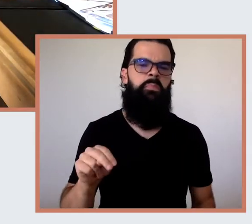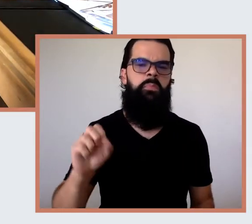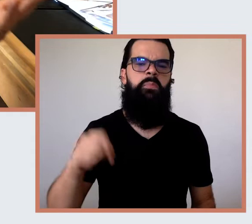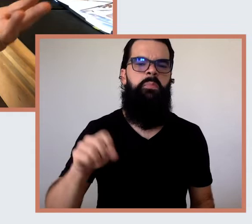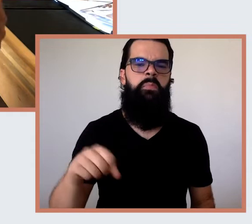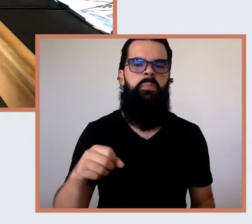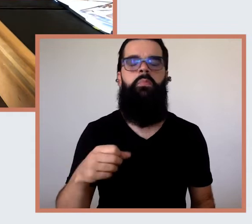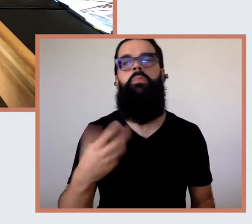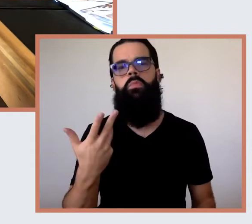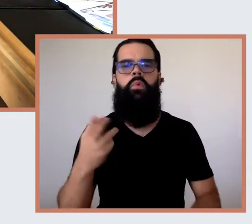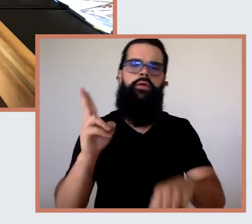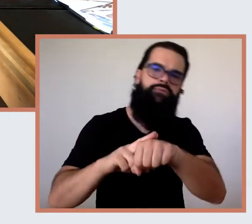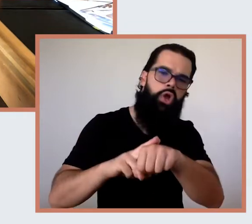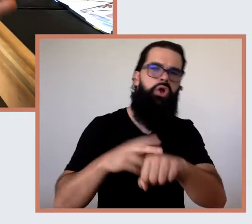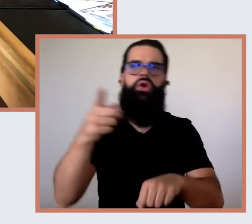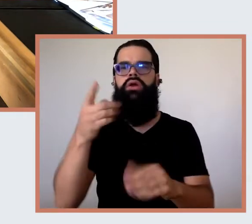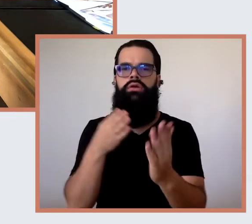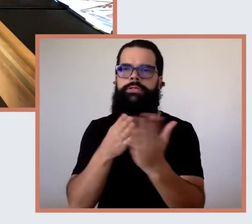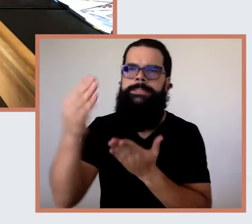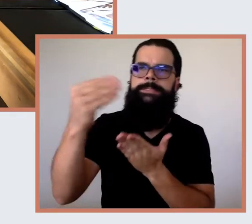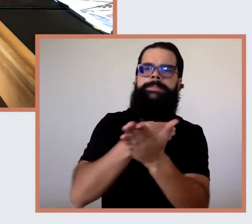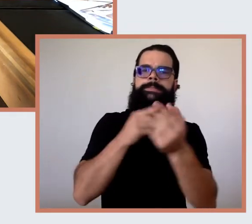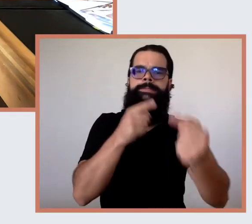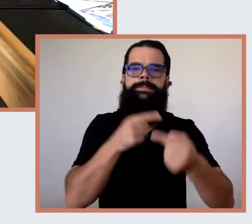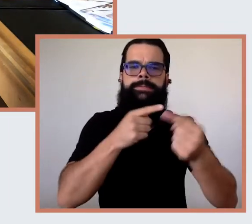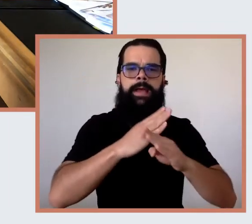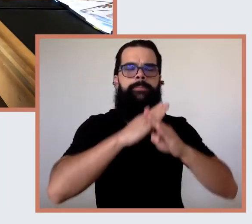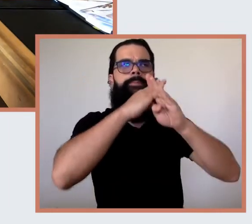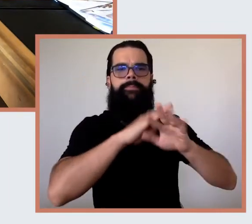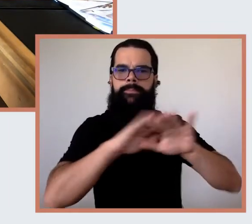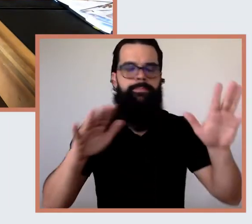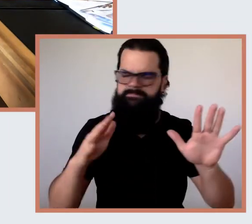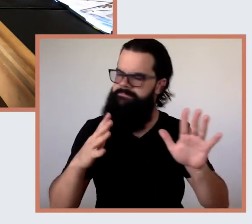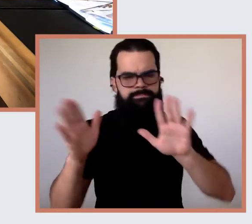when you suddenly have broken through the writing world. That suddenly led to other things.